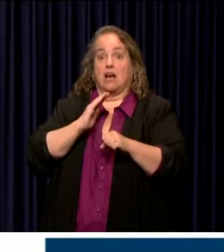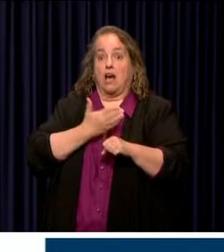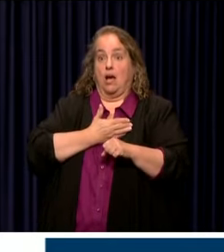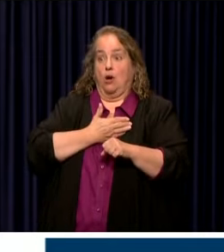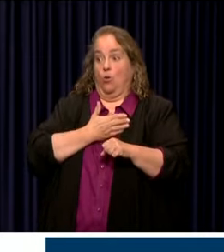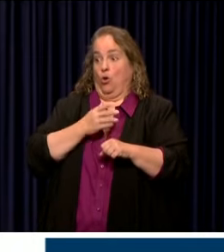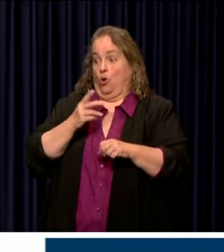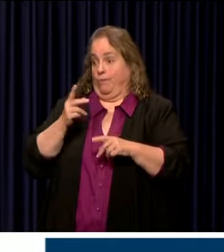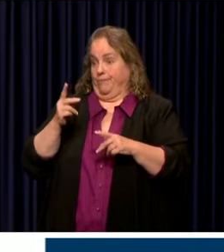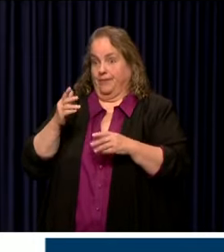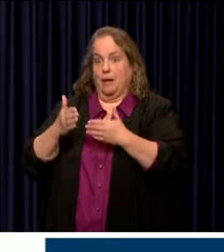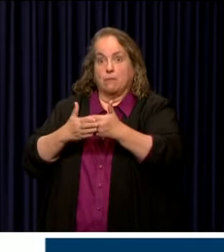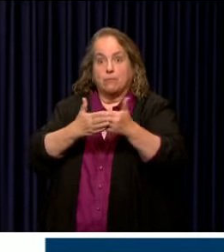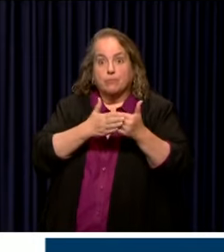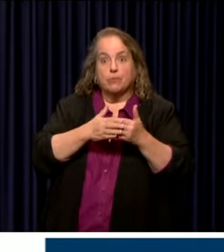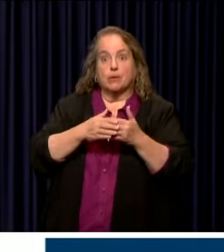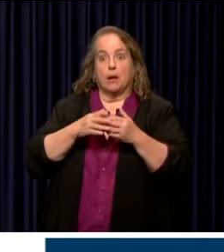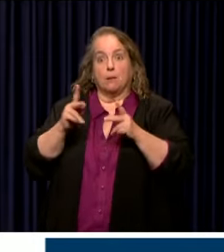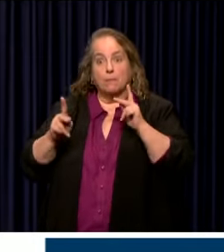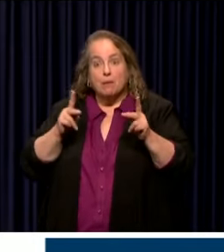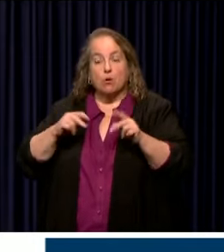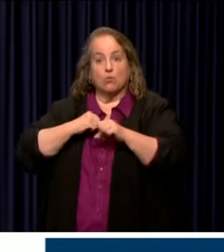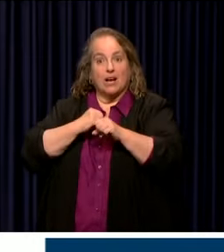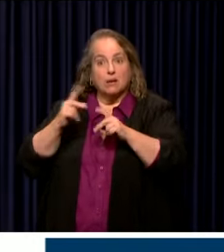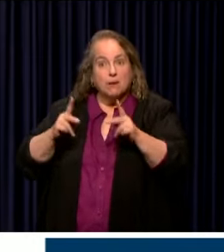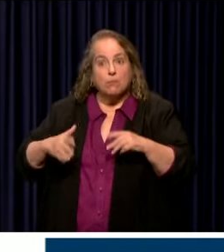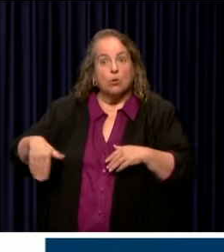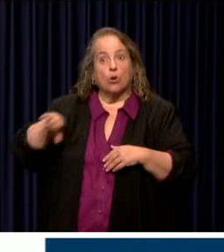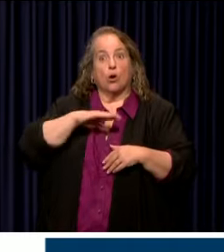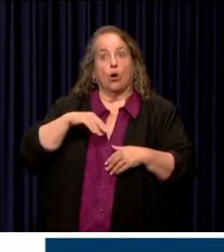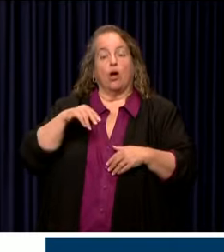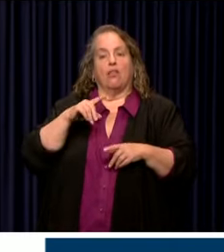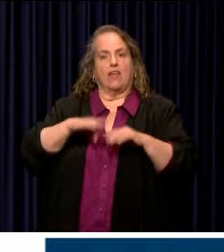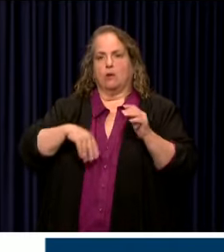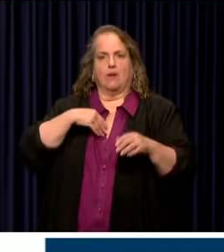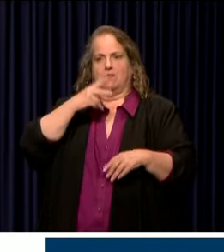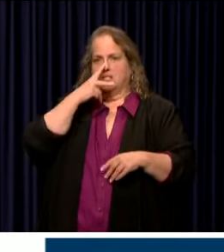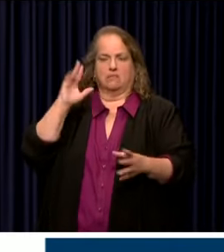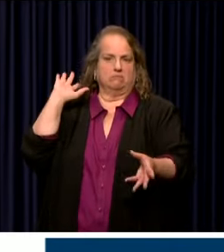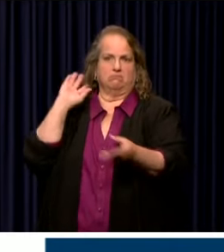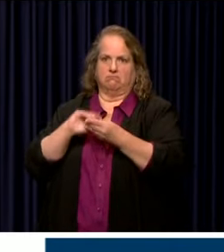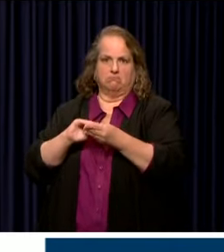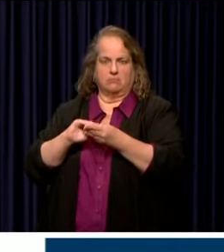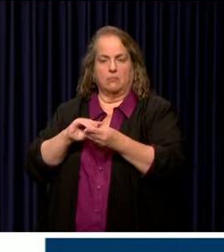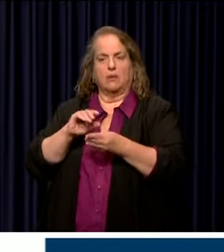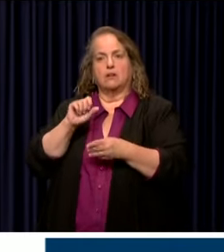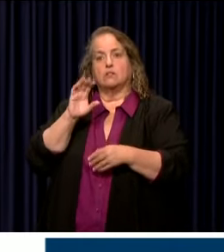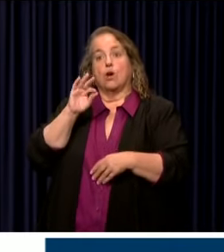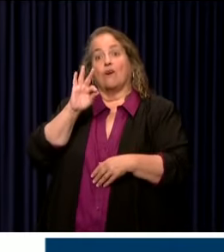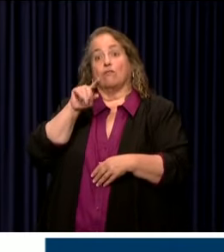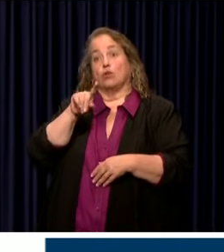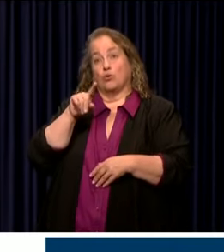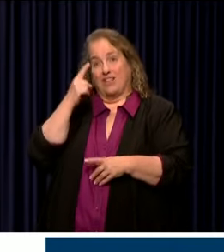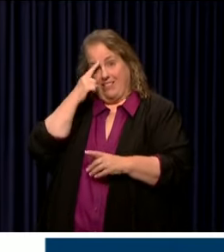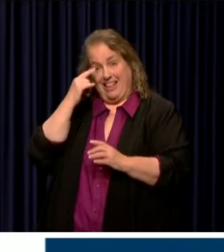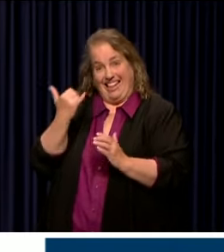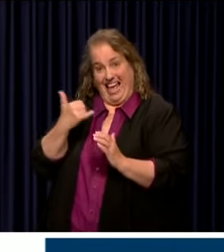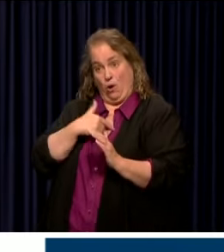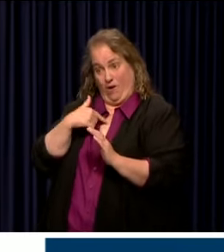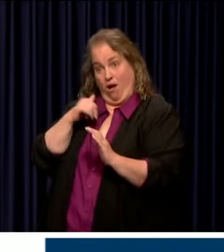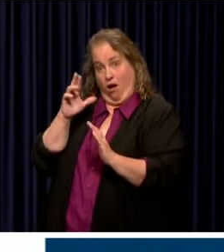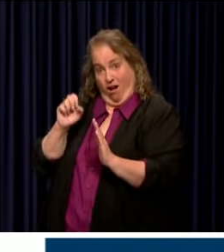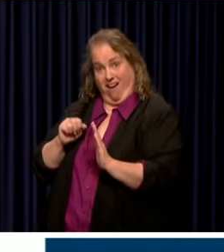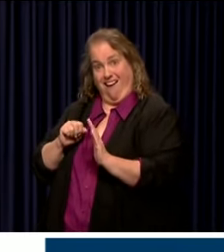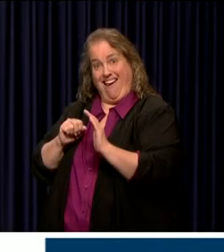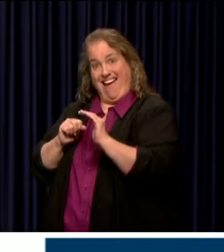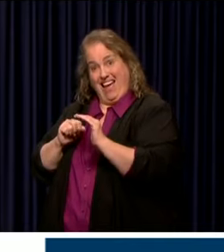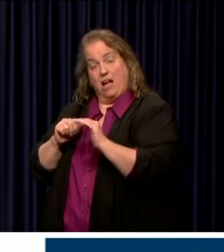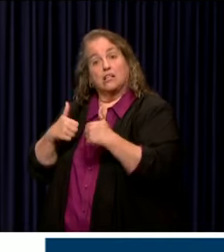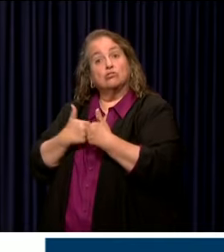AND IF THAT FIRST HUMP WENT